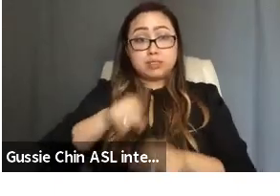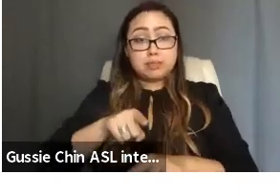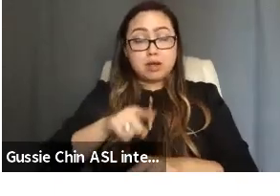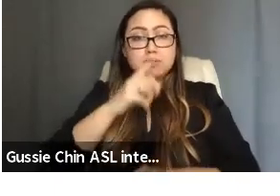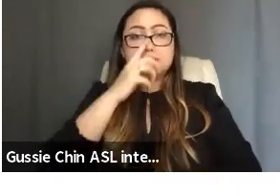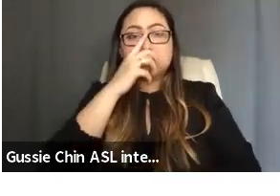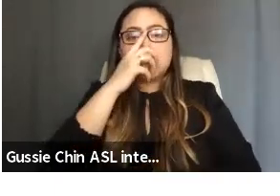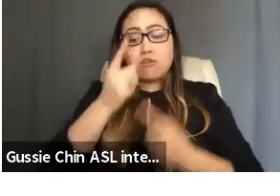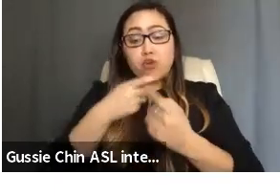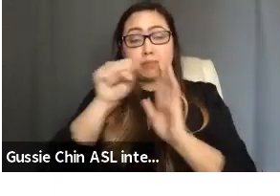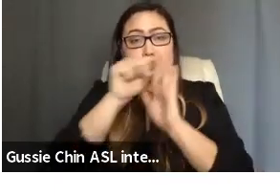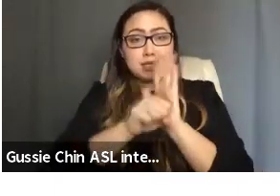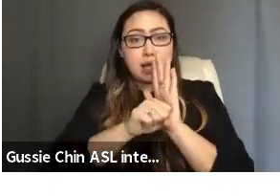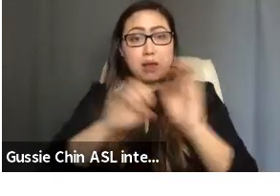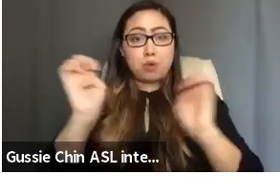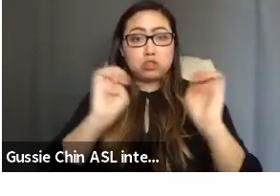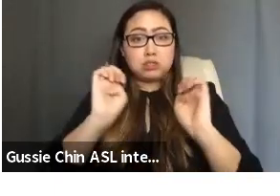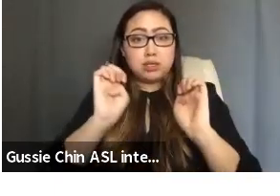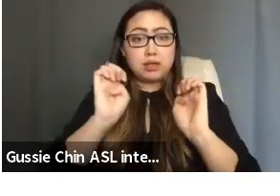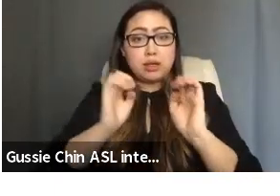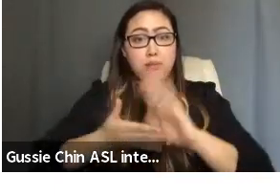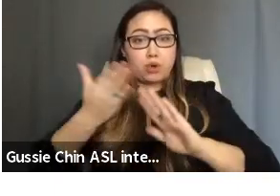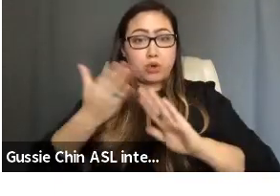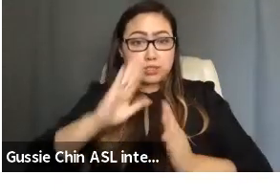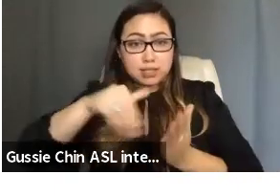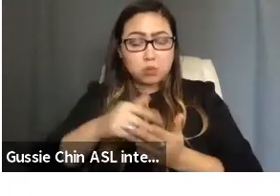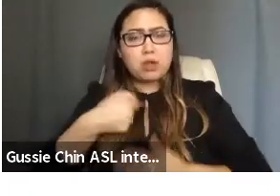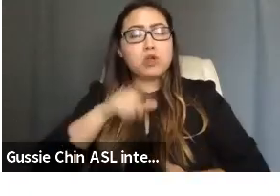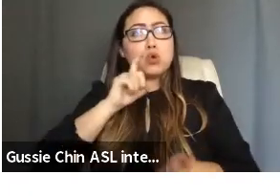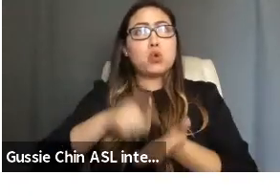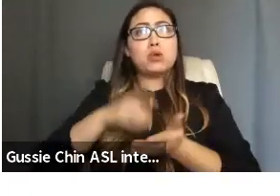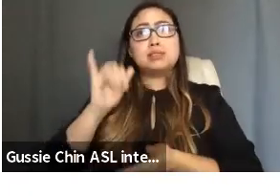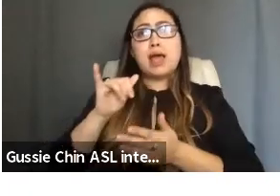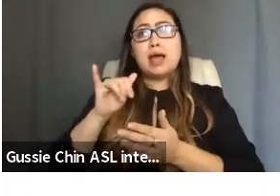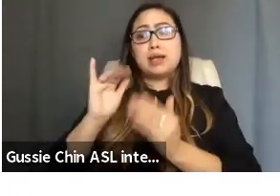state Emergency Operations Center, we noticed that there were communities across the state that,